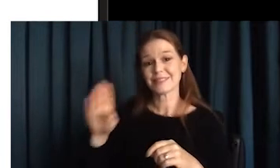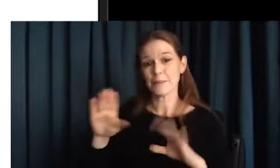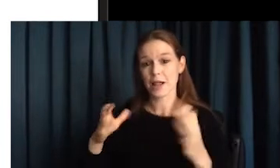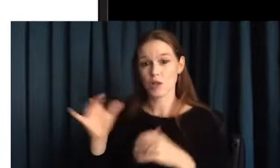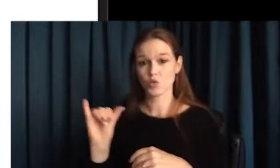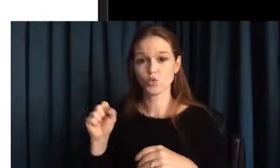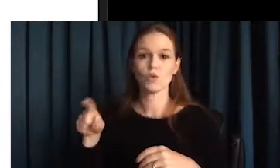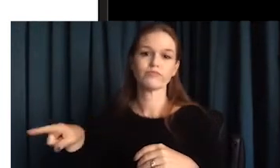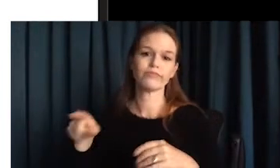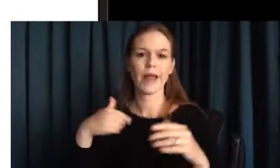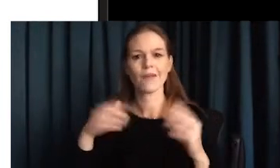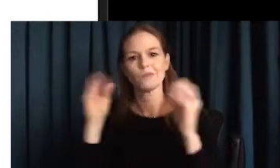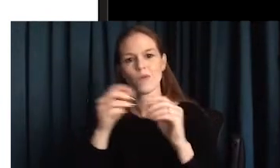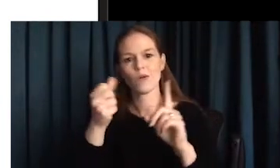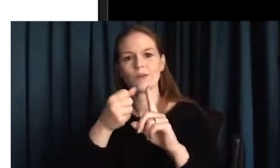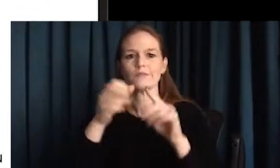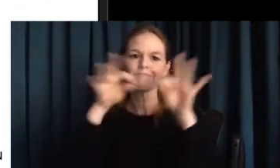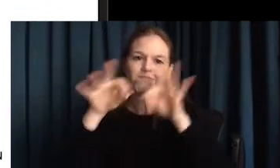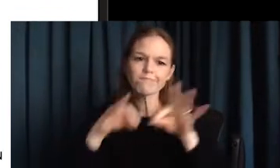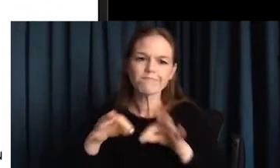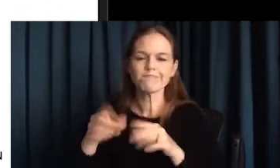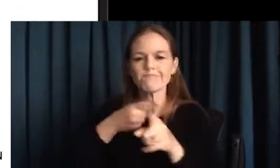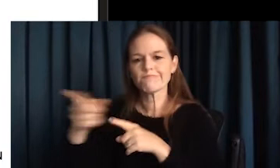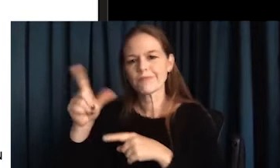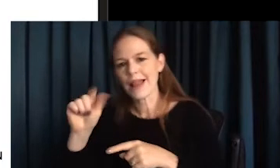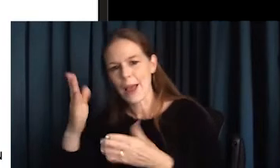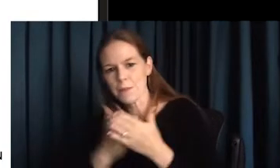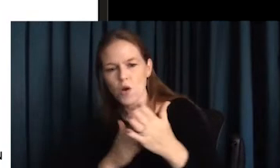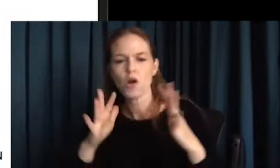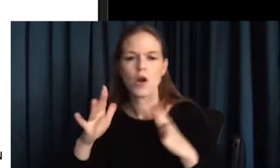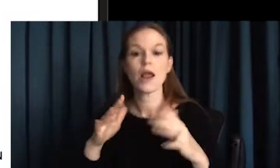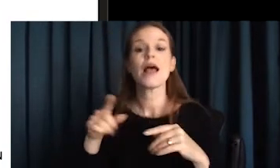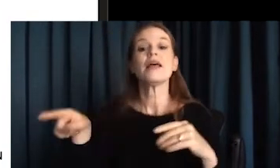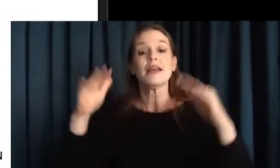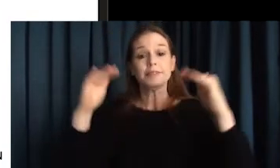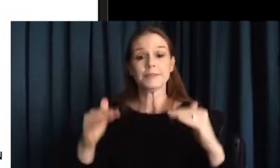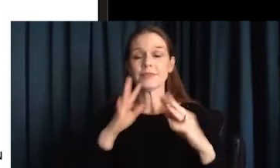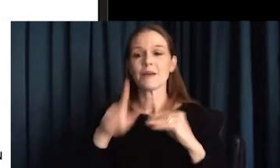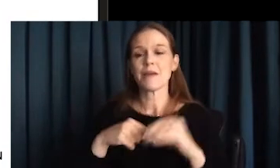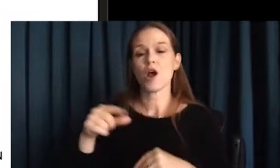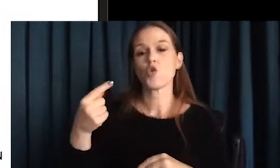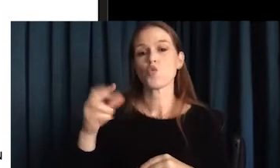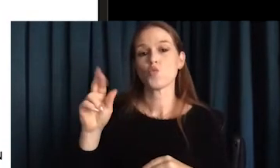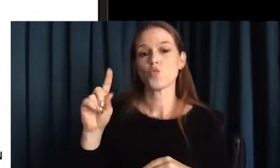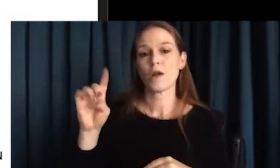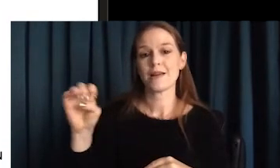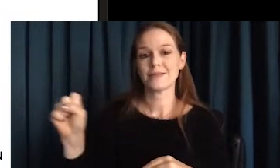specifically about the lab. And then he talks about grading. So this should also be something that you see on all syllabuses.